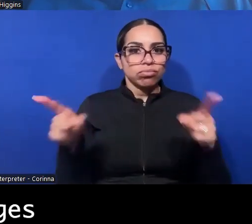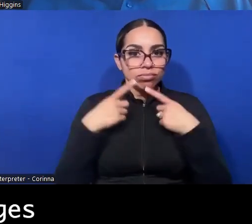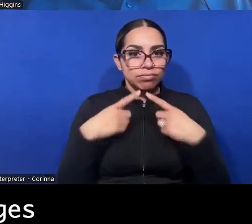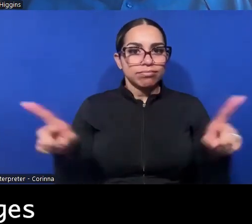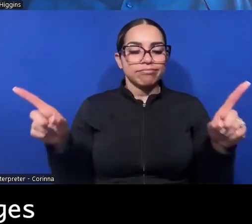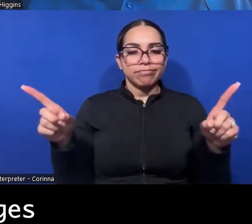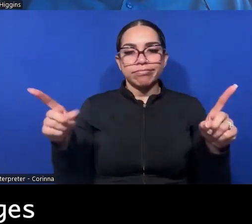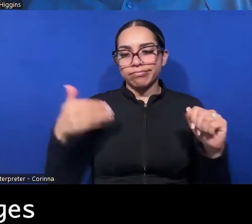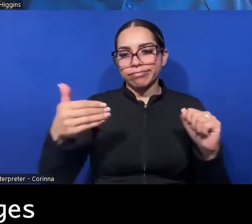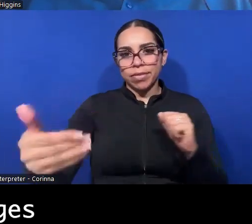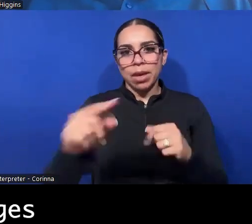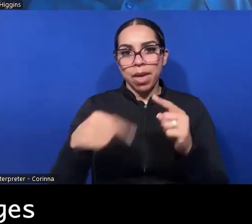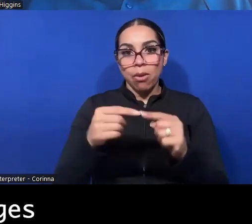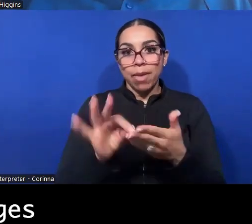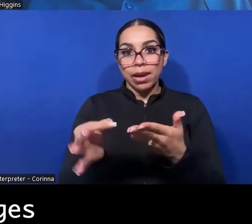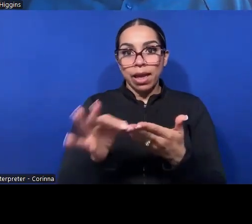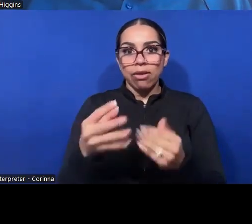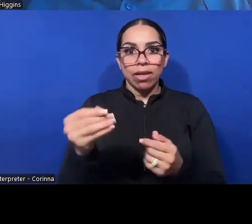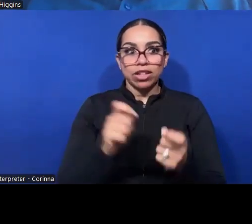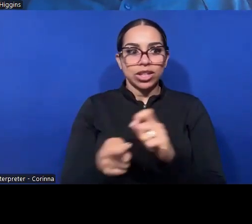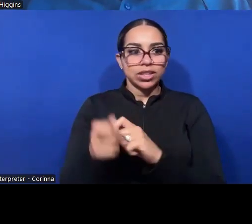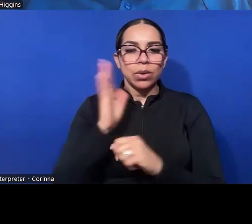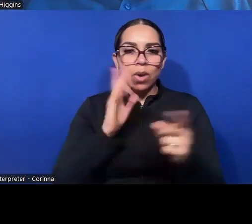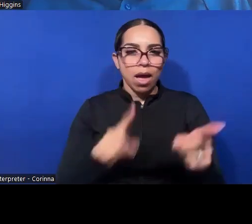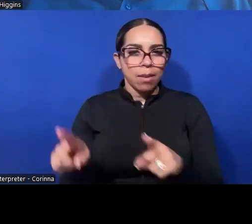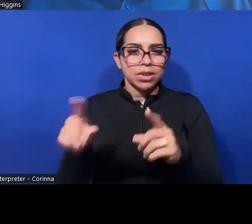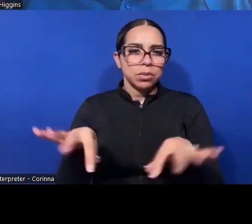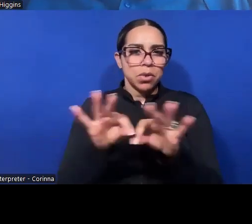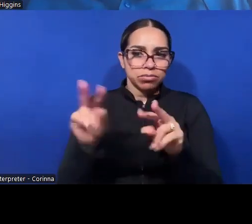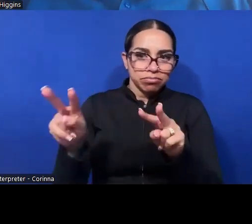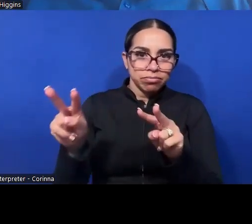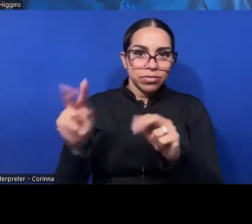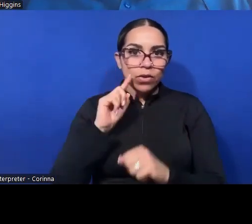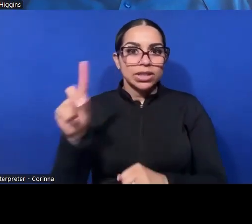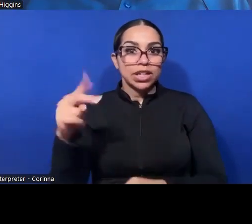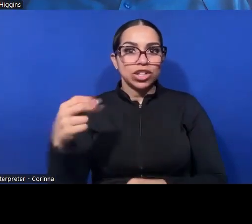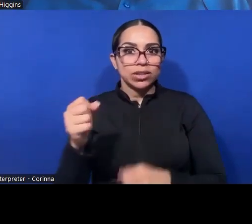about Medi-Cal and the changes that are going to be happening. So watch out for those notices. And when you receive them,